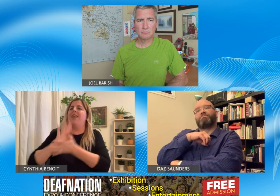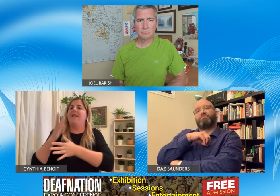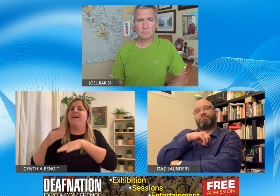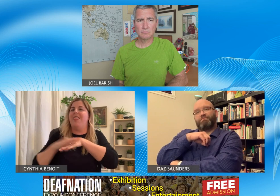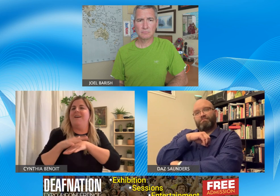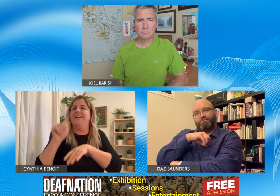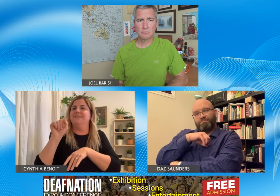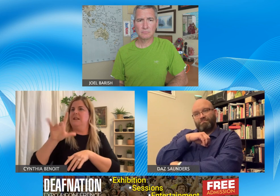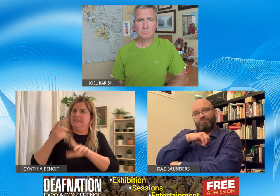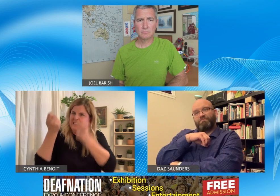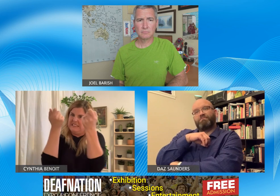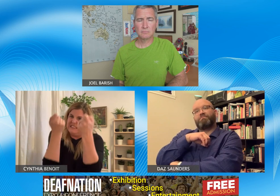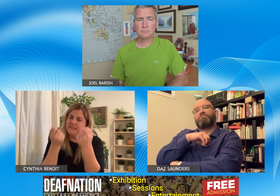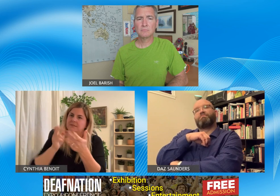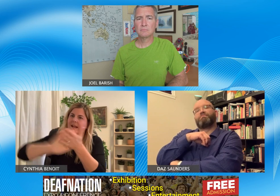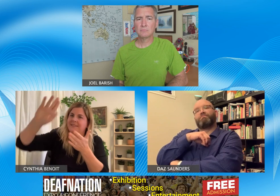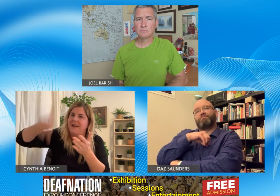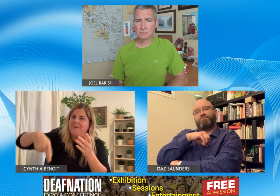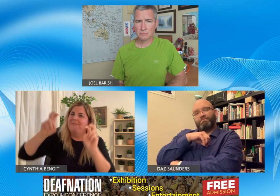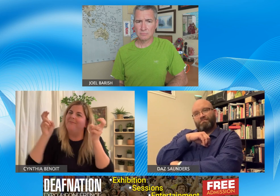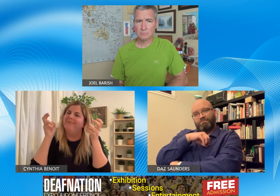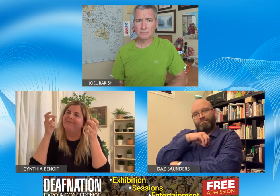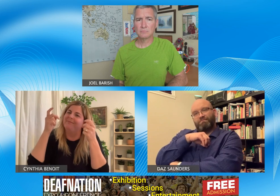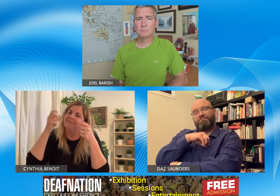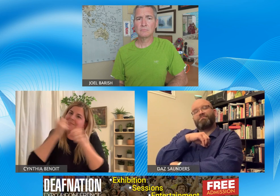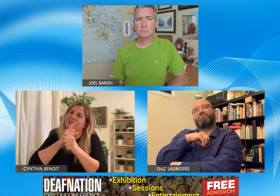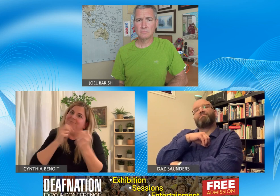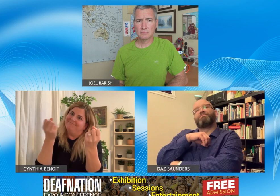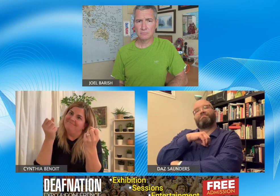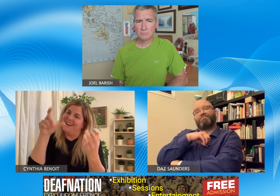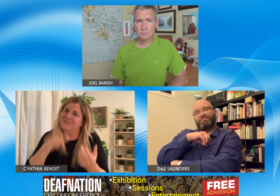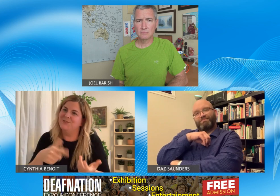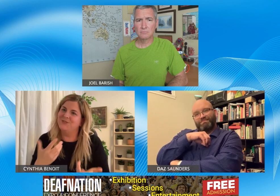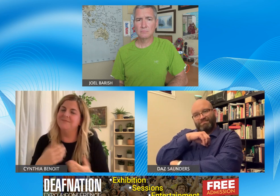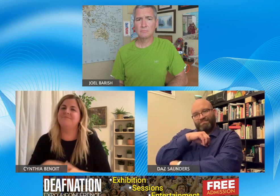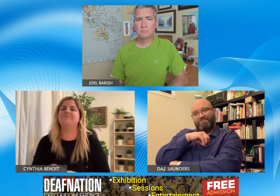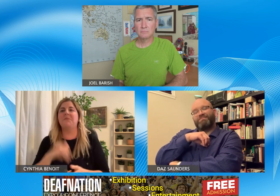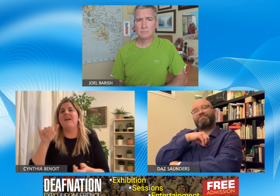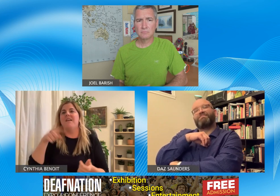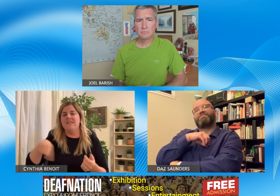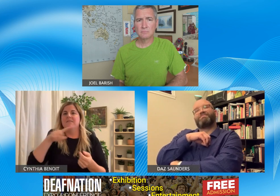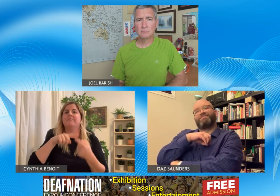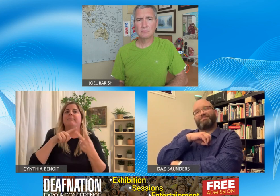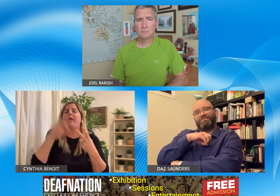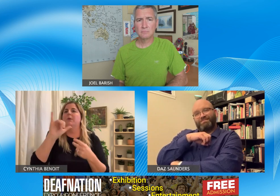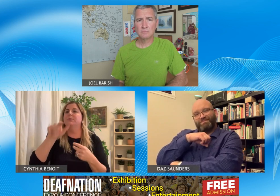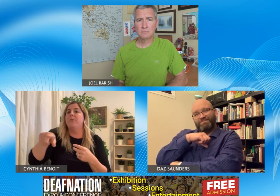make sure there’s no spillover happening of influence from ASL.